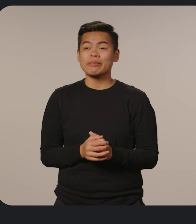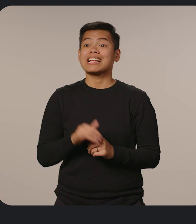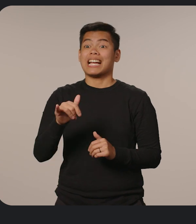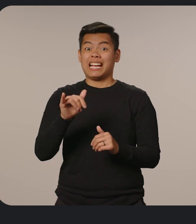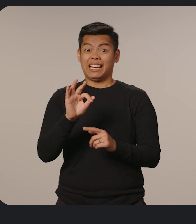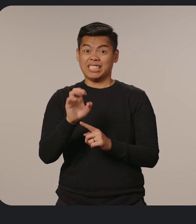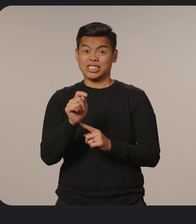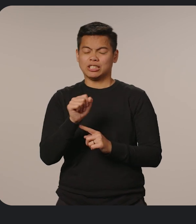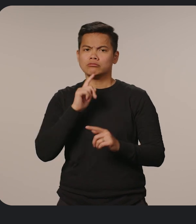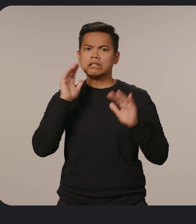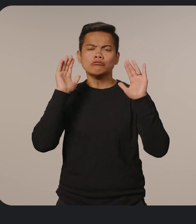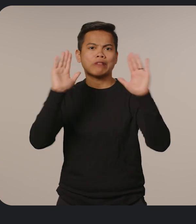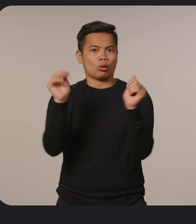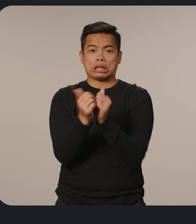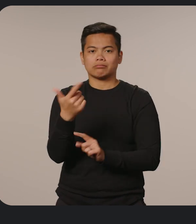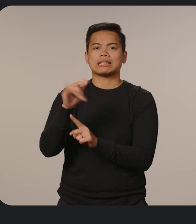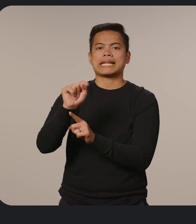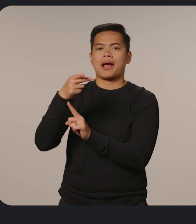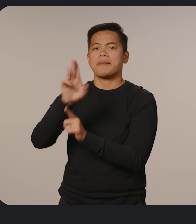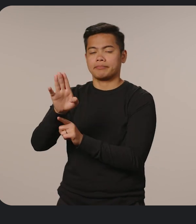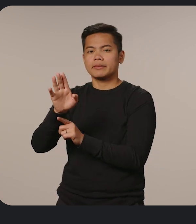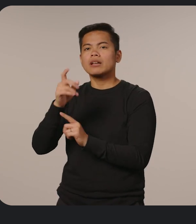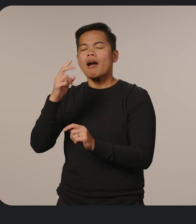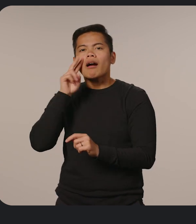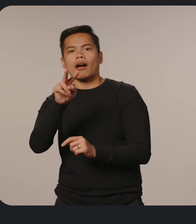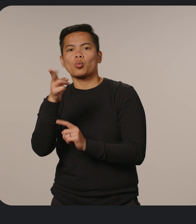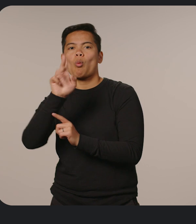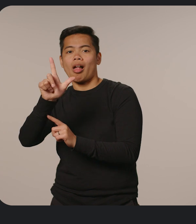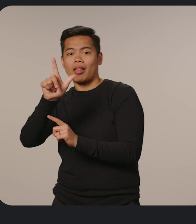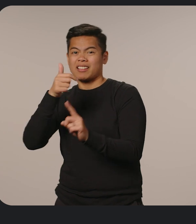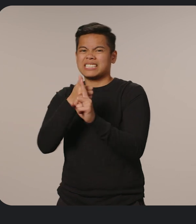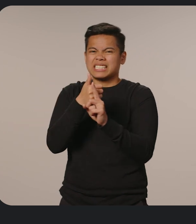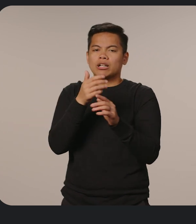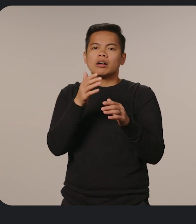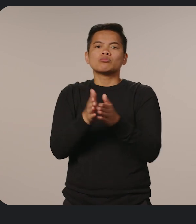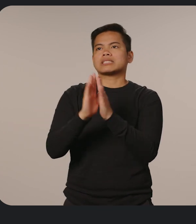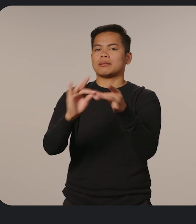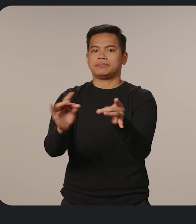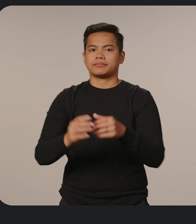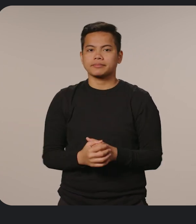this feature also works great with GitHub with the preview URL posting as a